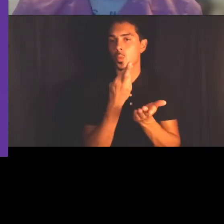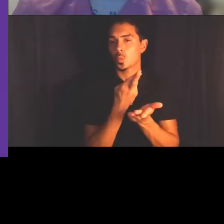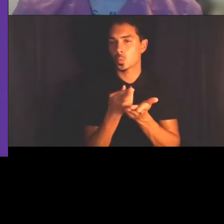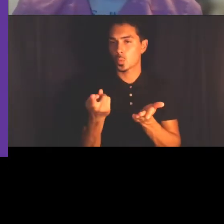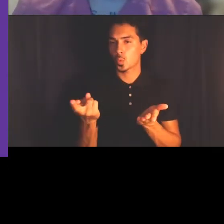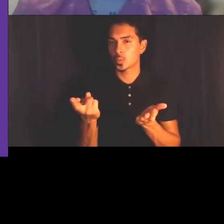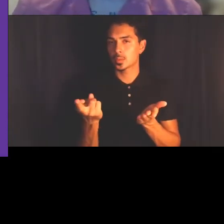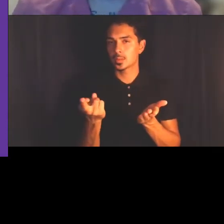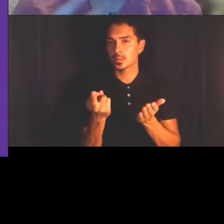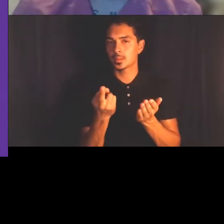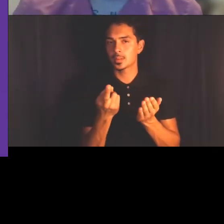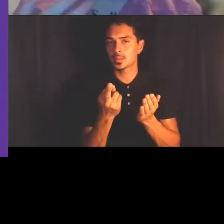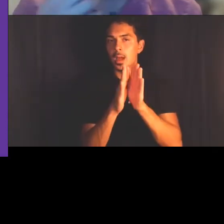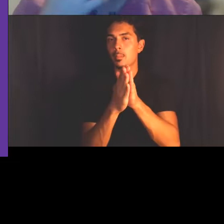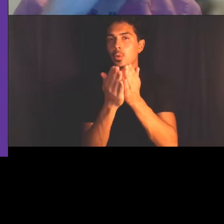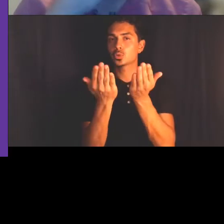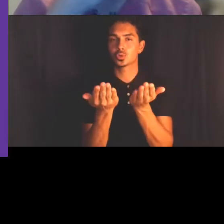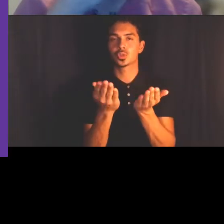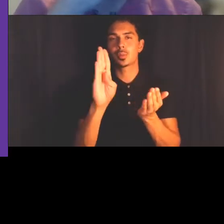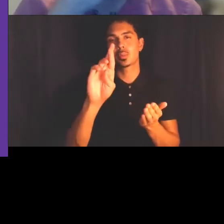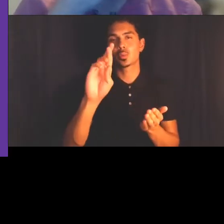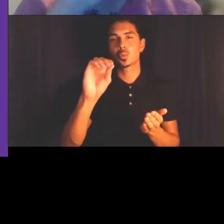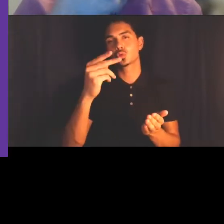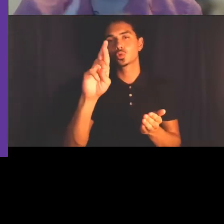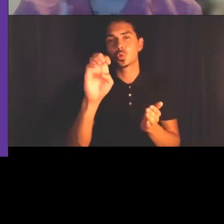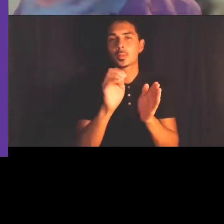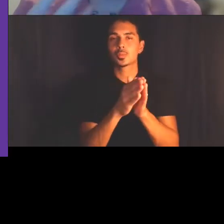that J and I both, helped with a couple